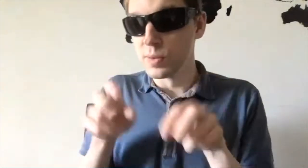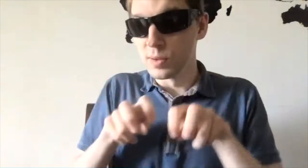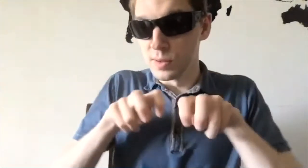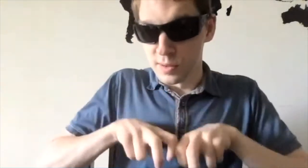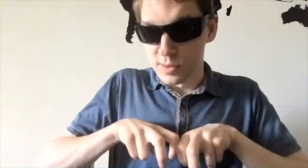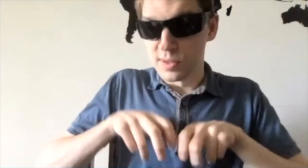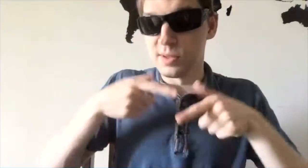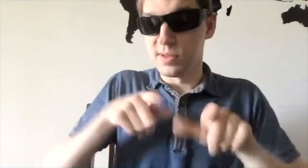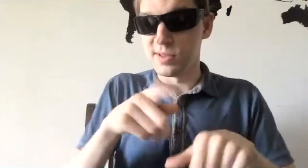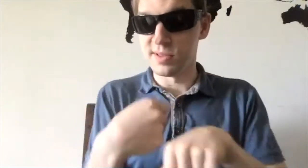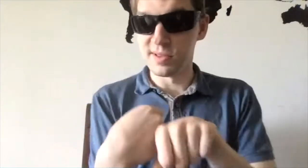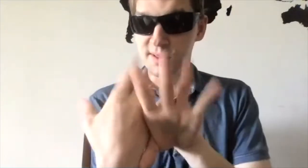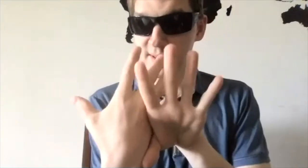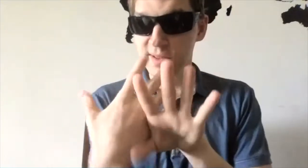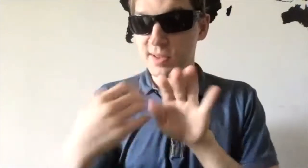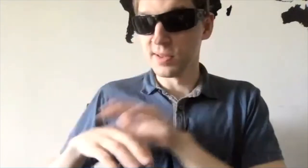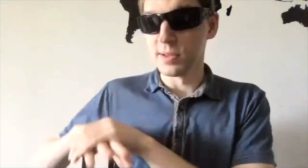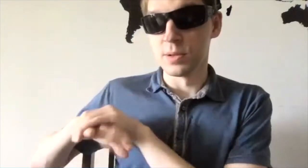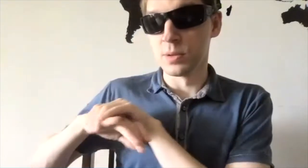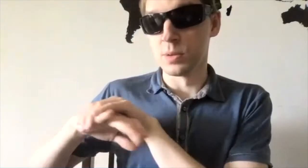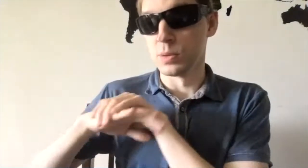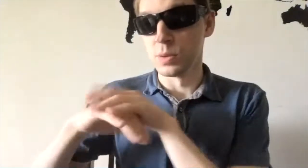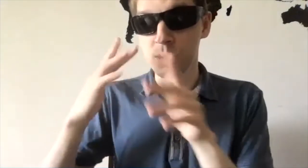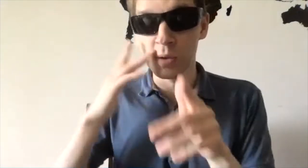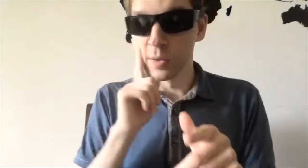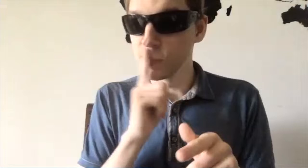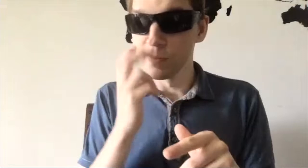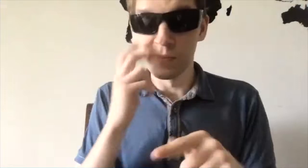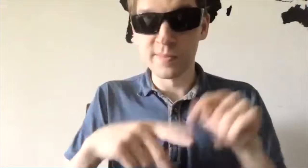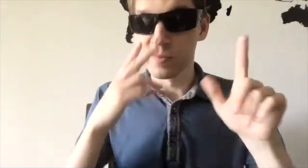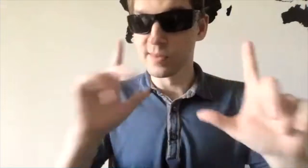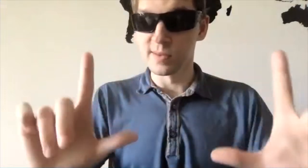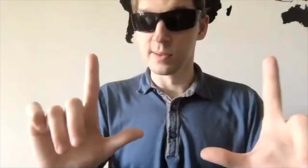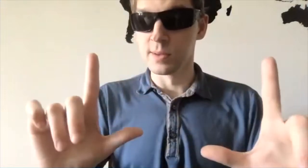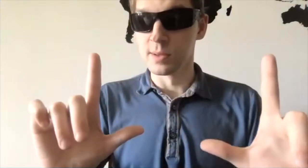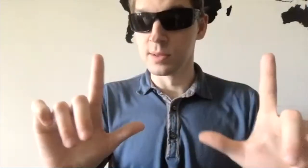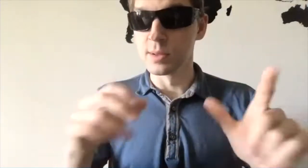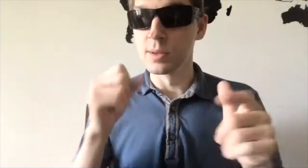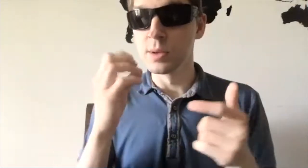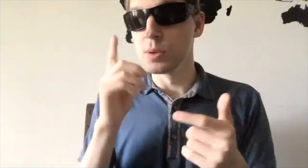What they do is help, let's say if I'm on a virtual meeting and I'm having a hard time